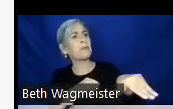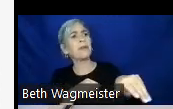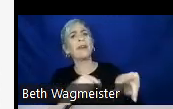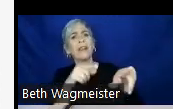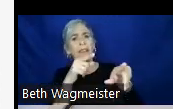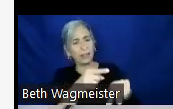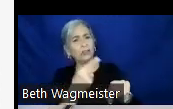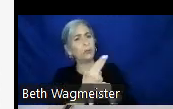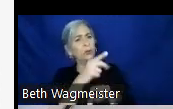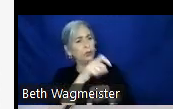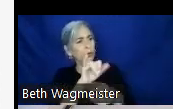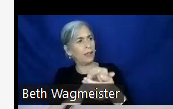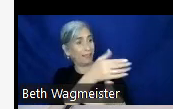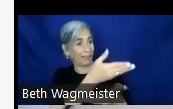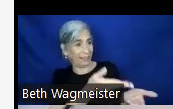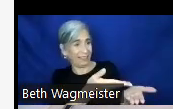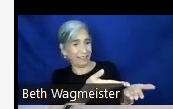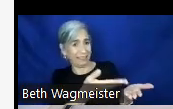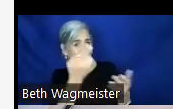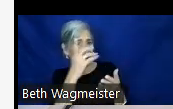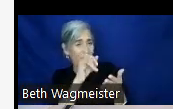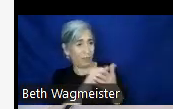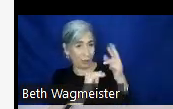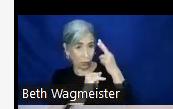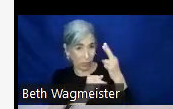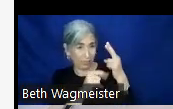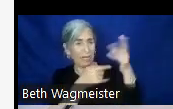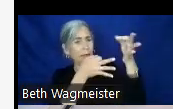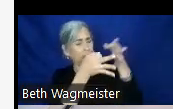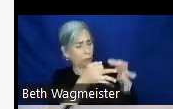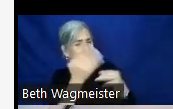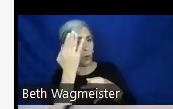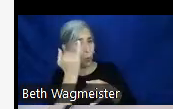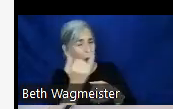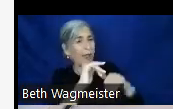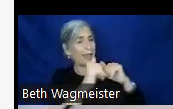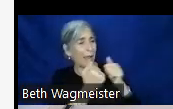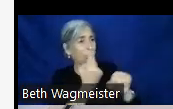are supposed to use this. And for this and this reason. You can explain how users use the web and